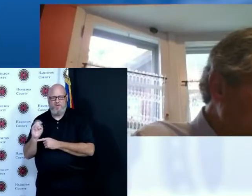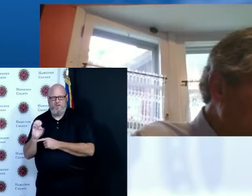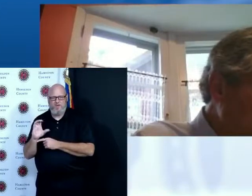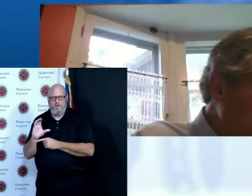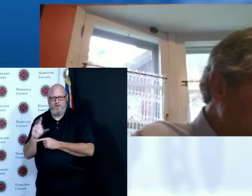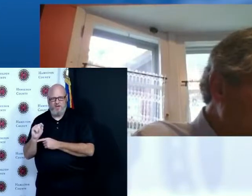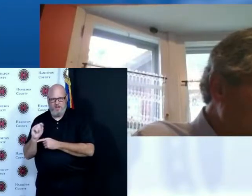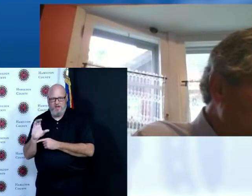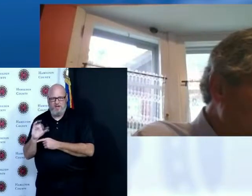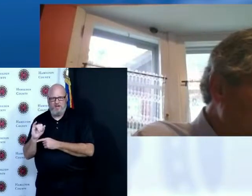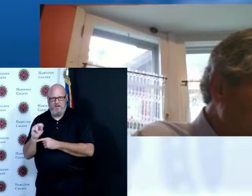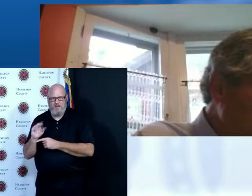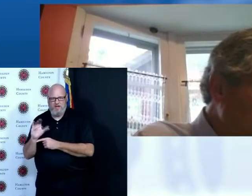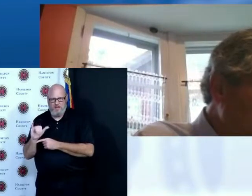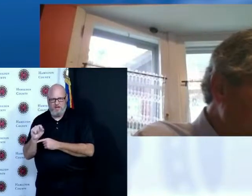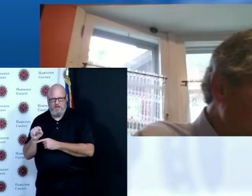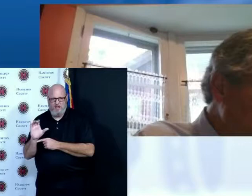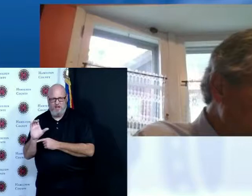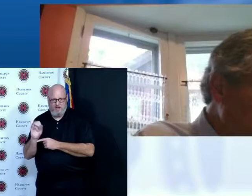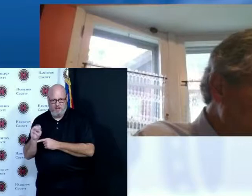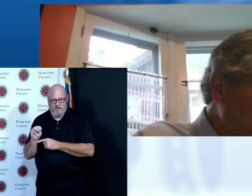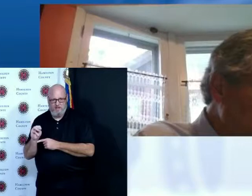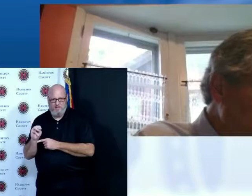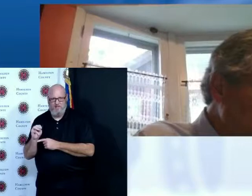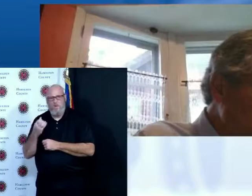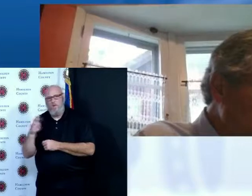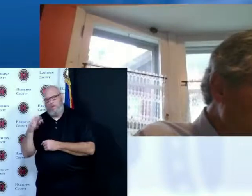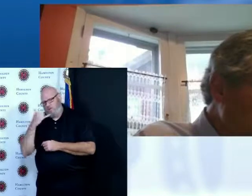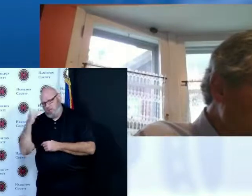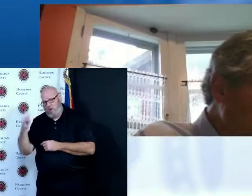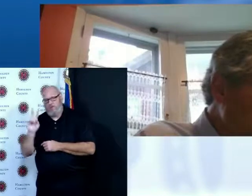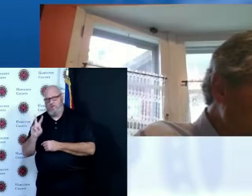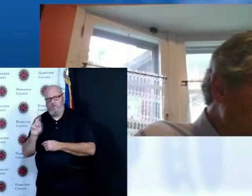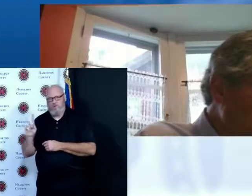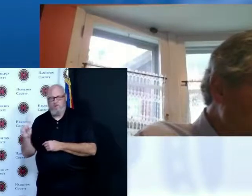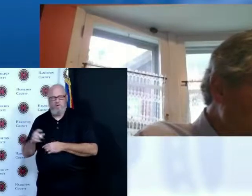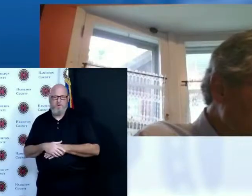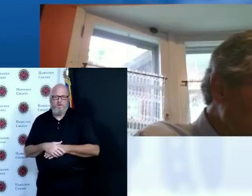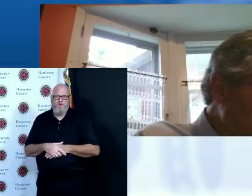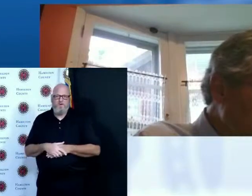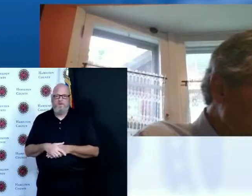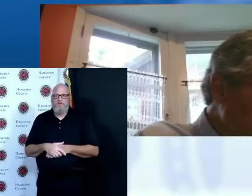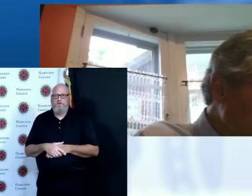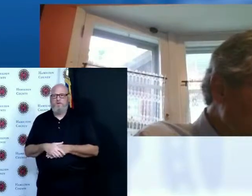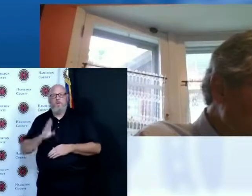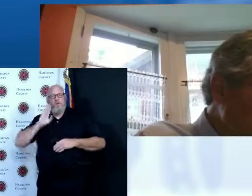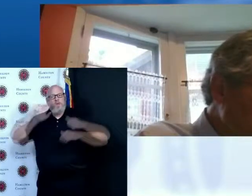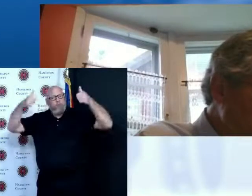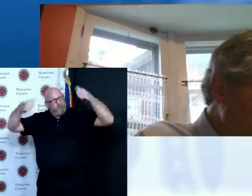also talks about eligibility and so it's a rolling group of people so it was 80 year olds and over